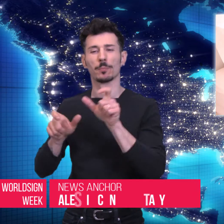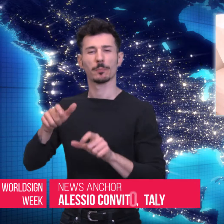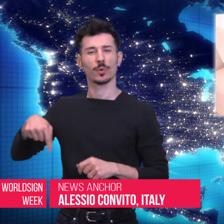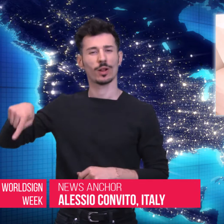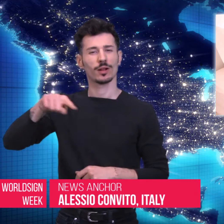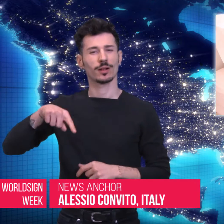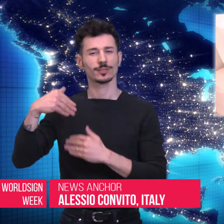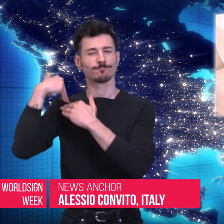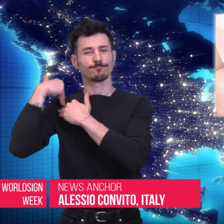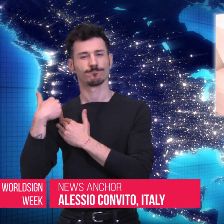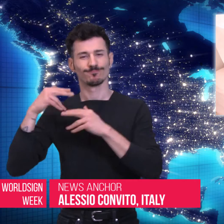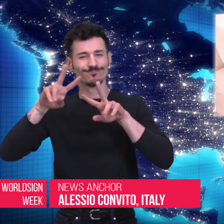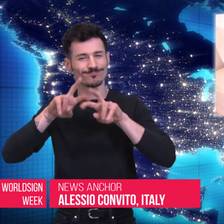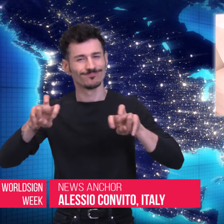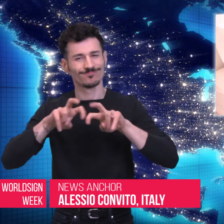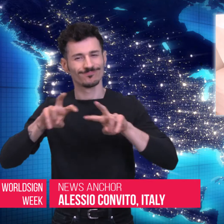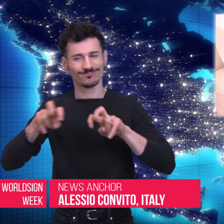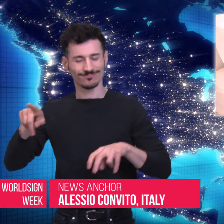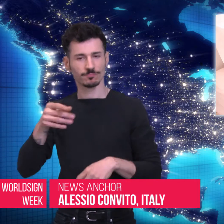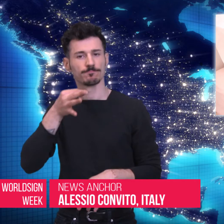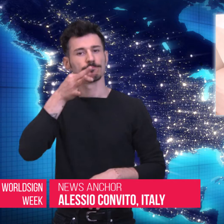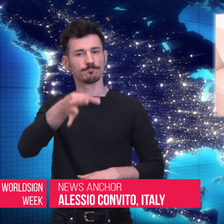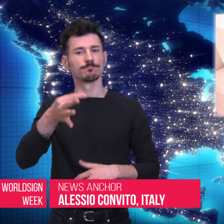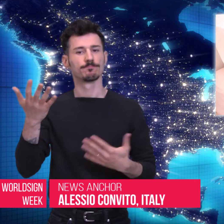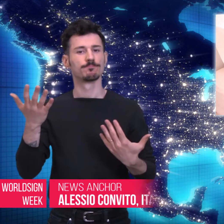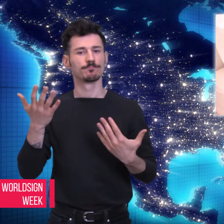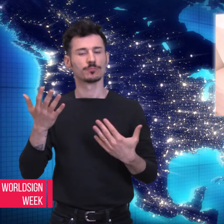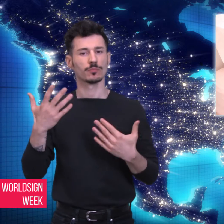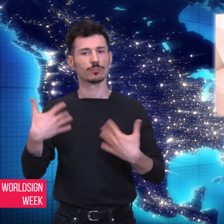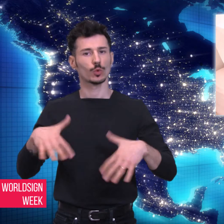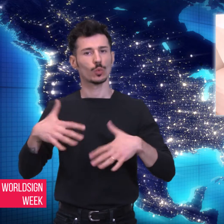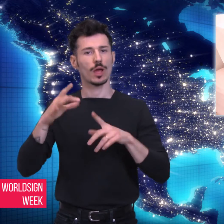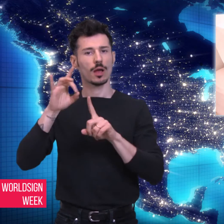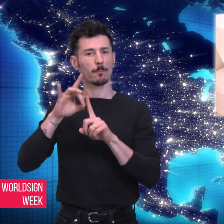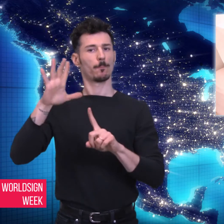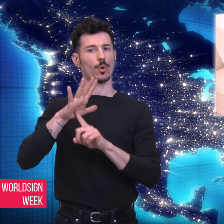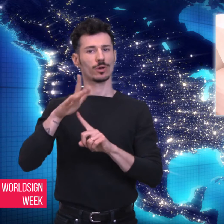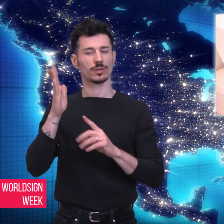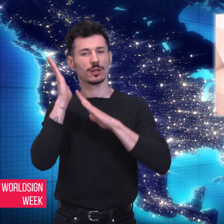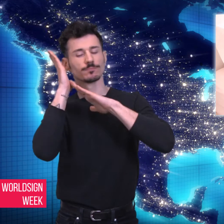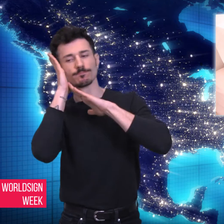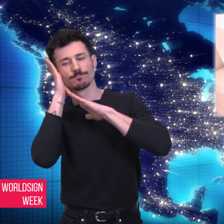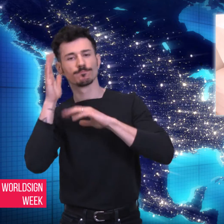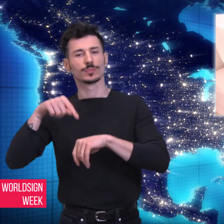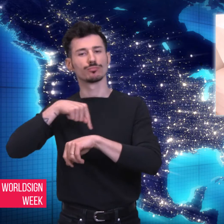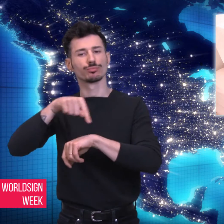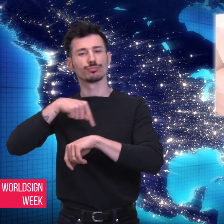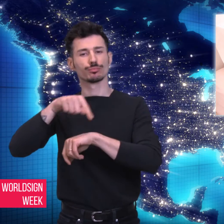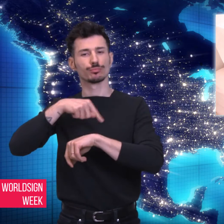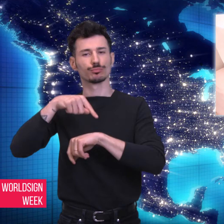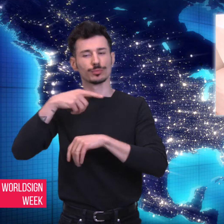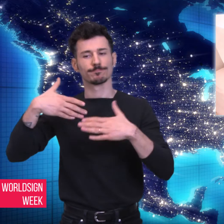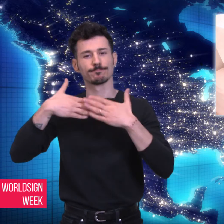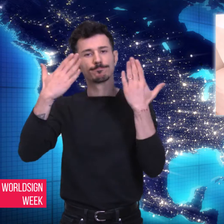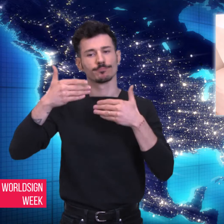Alessio: Researchers found out that it is very important to sleep seven-eight hours every day. There are many myths